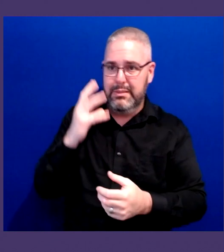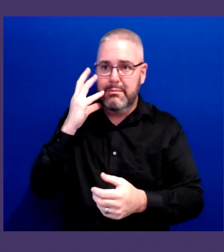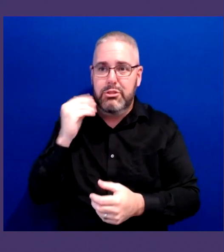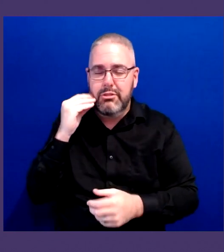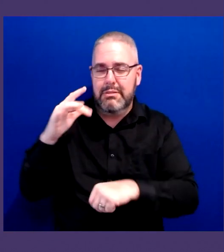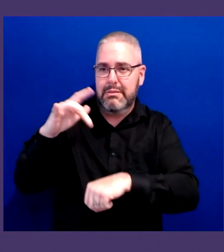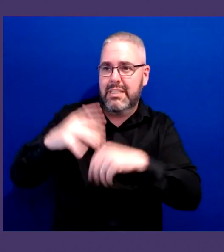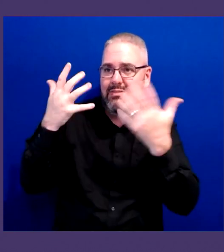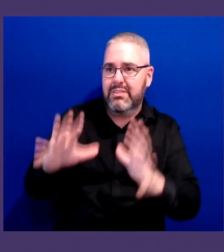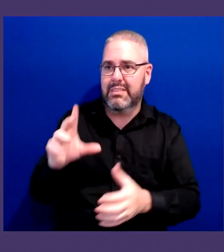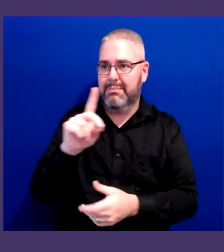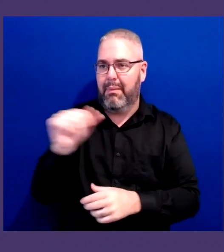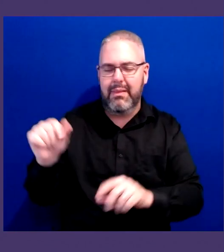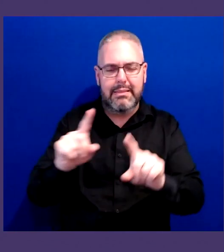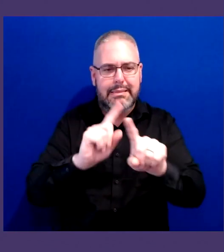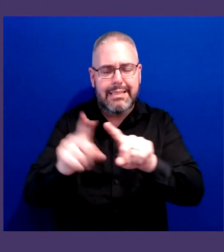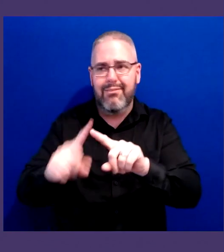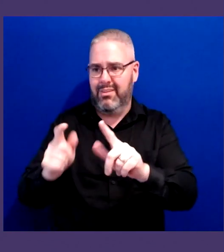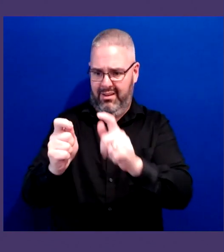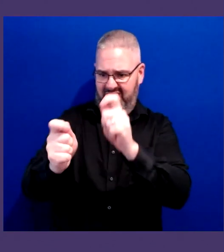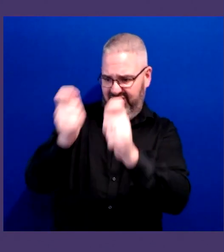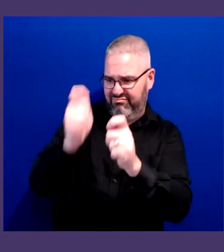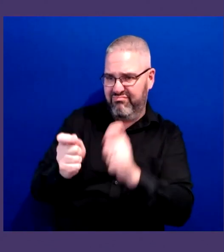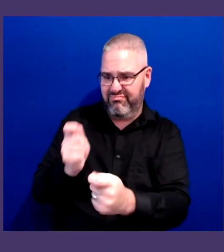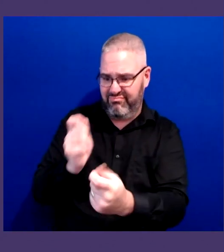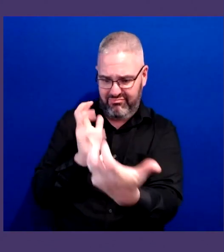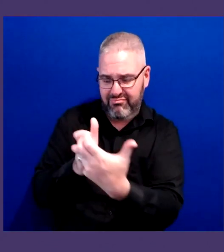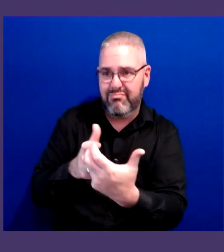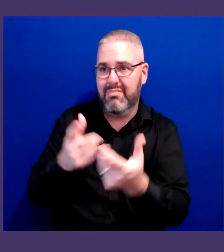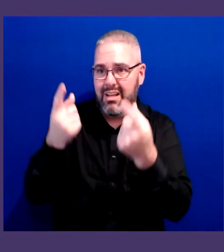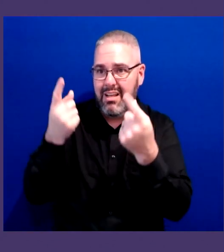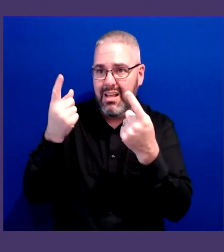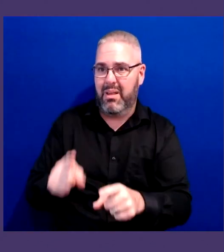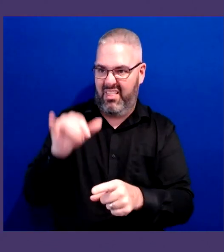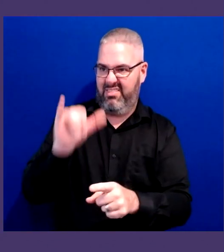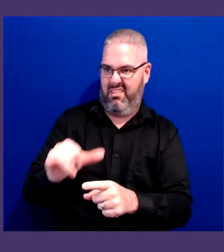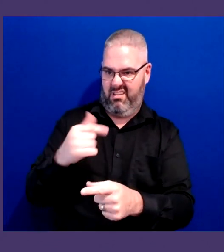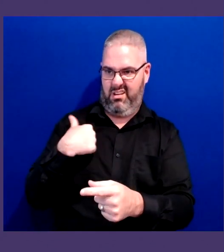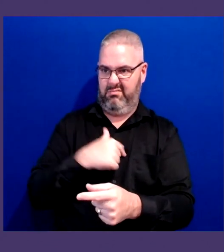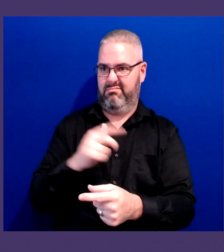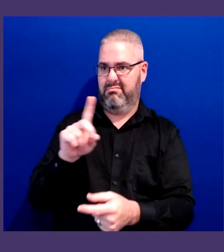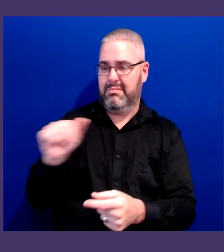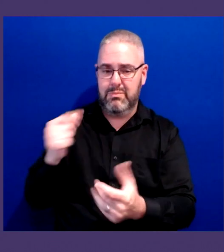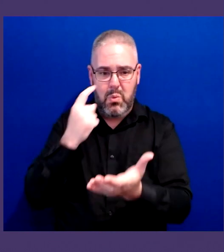is shaped by the interaction of that impairment with unique circumstances we find ourselves in,